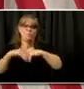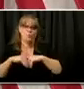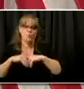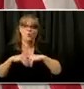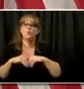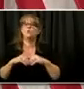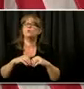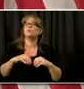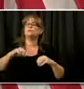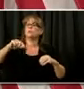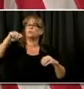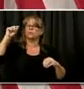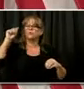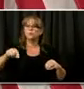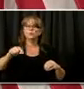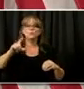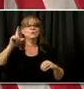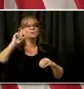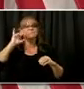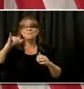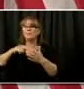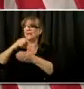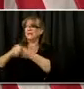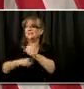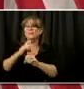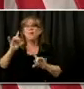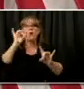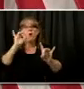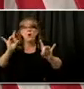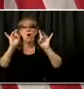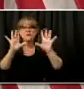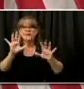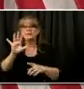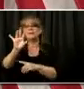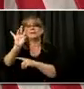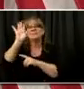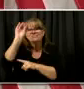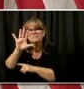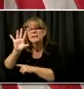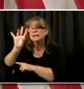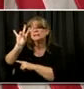about how much of burn this year in the u.s most of that in the west and 3.8 million of that about